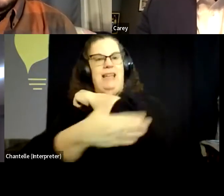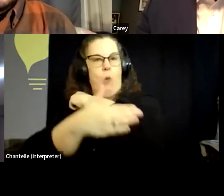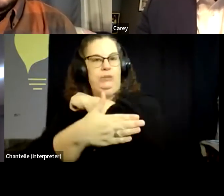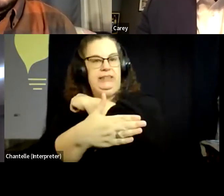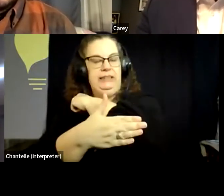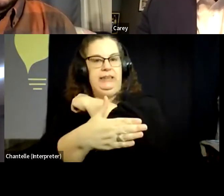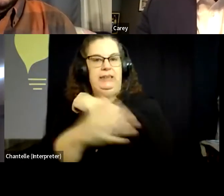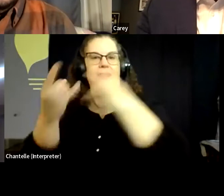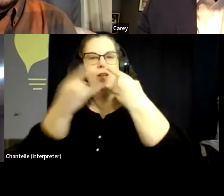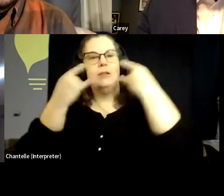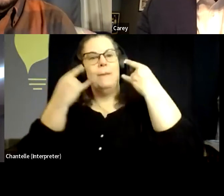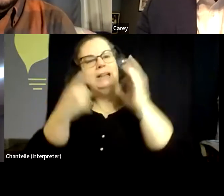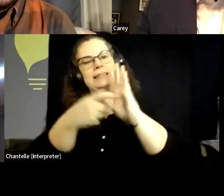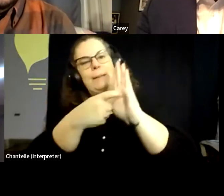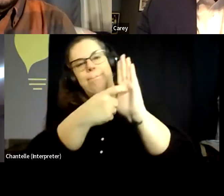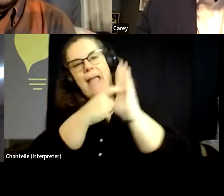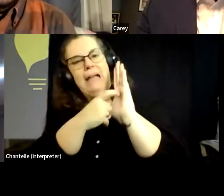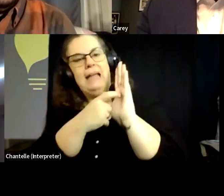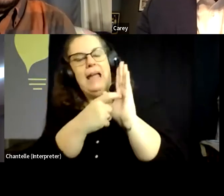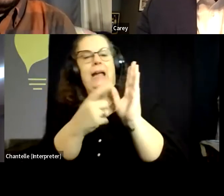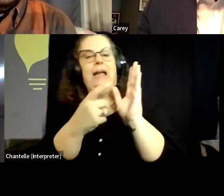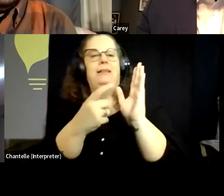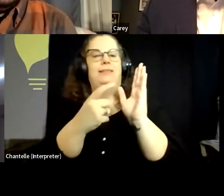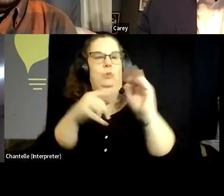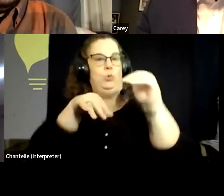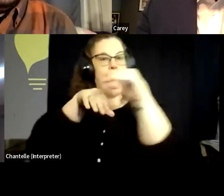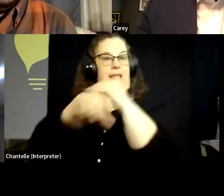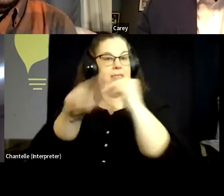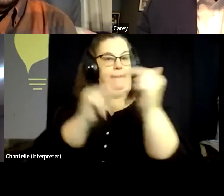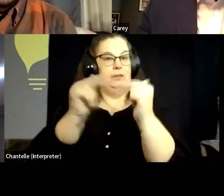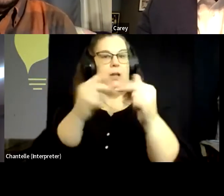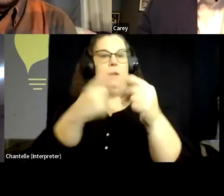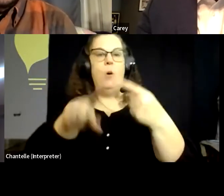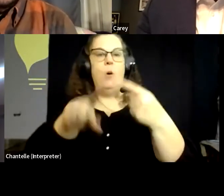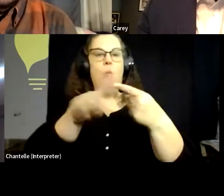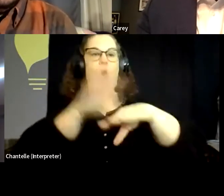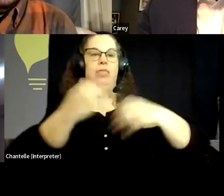there is a mask mandate to enter the building . When you are the machines, you can take it off